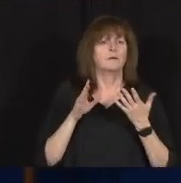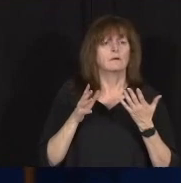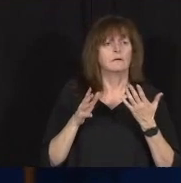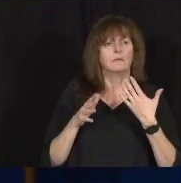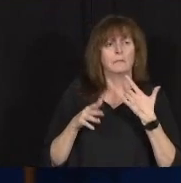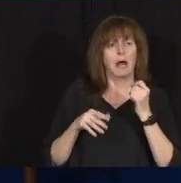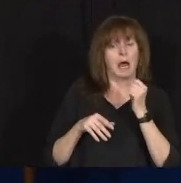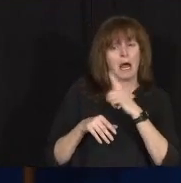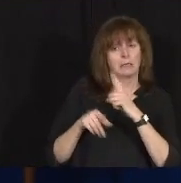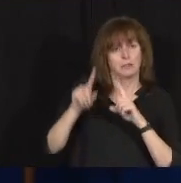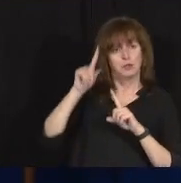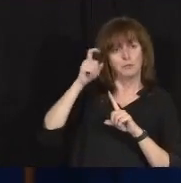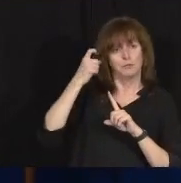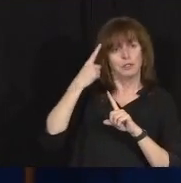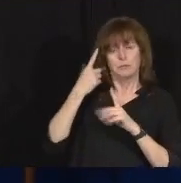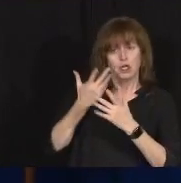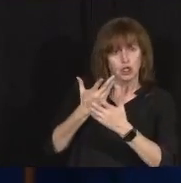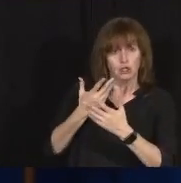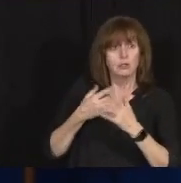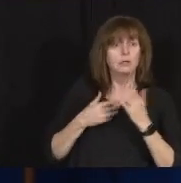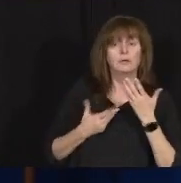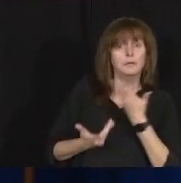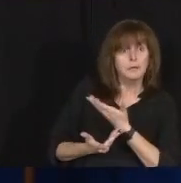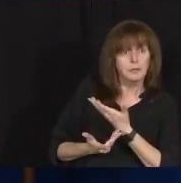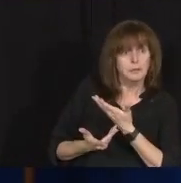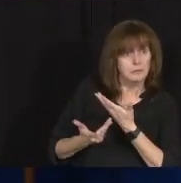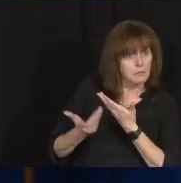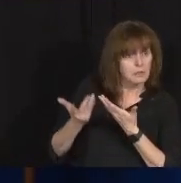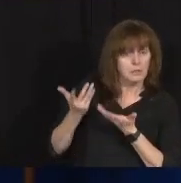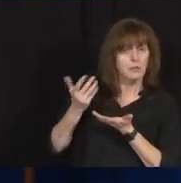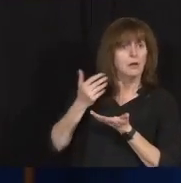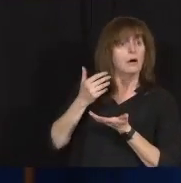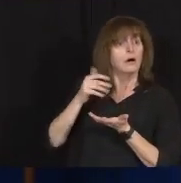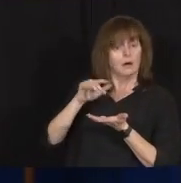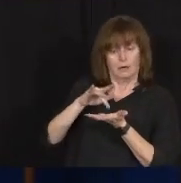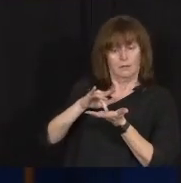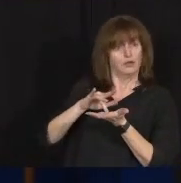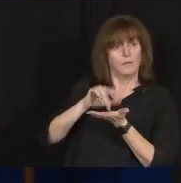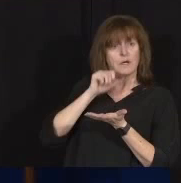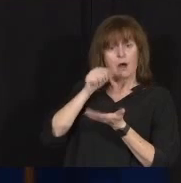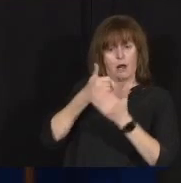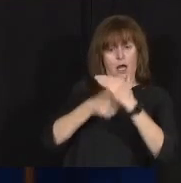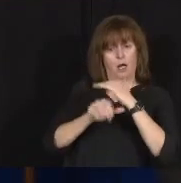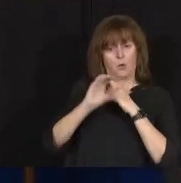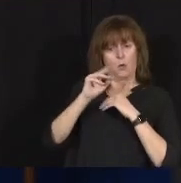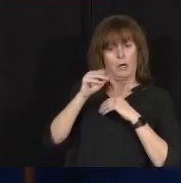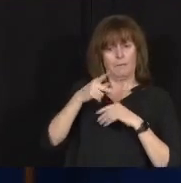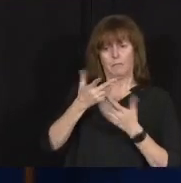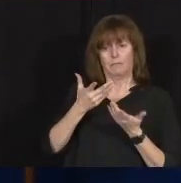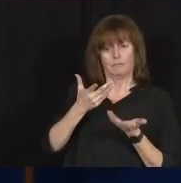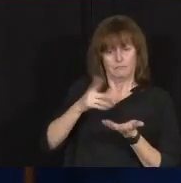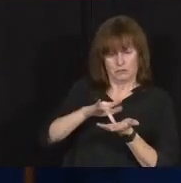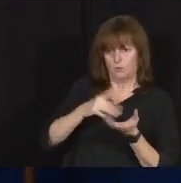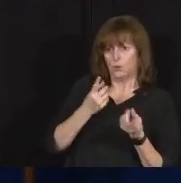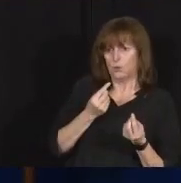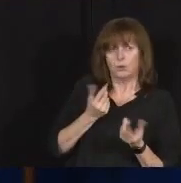ollow-up Follow-up, Christina. Credit for the premier, w